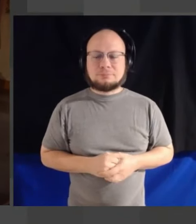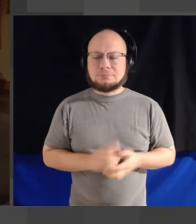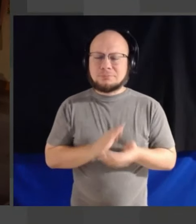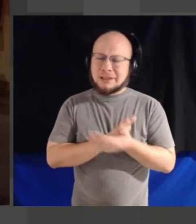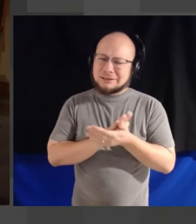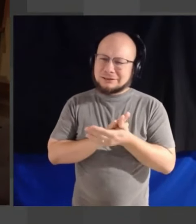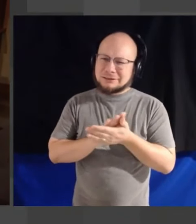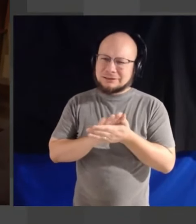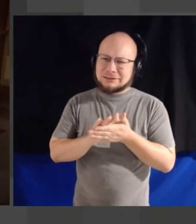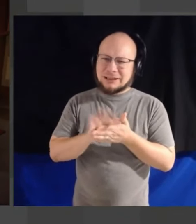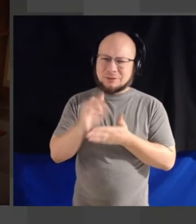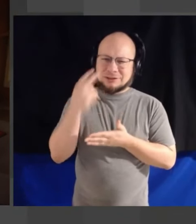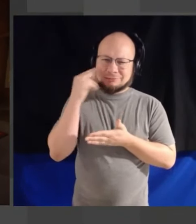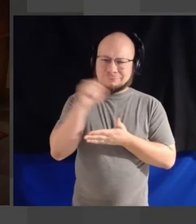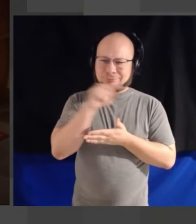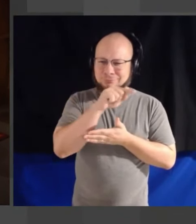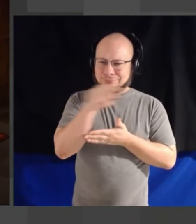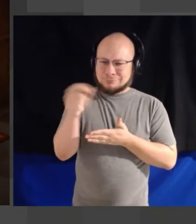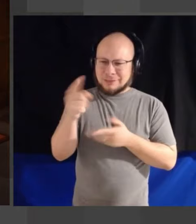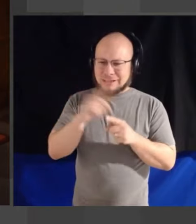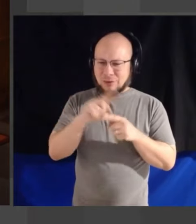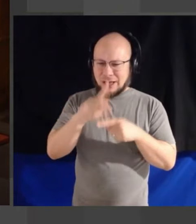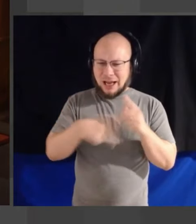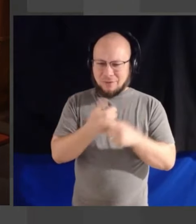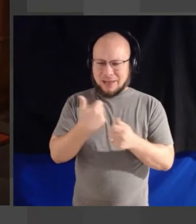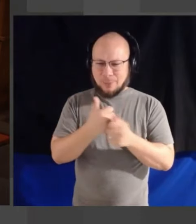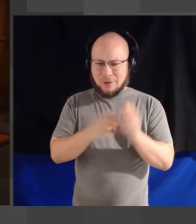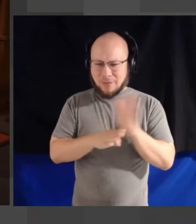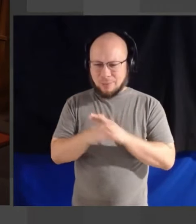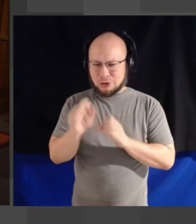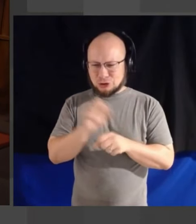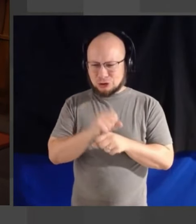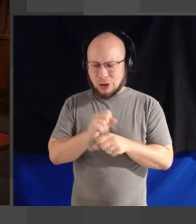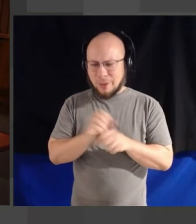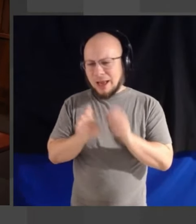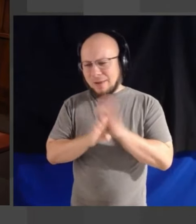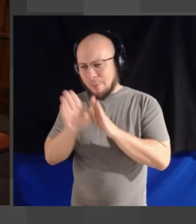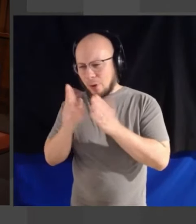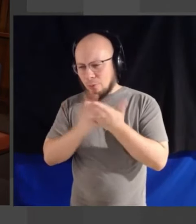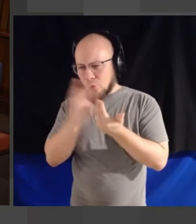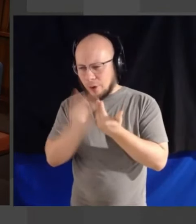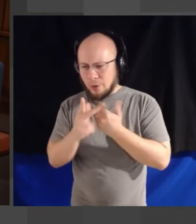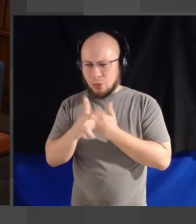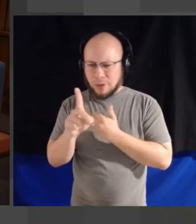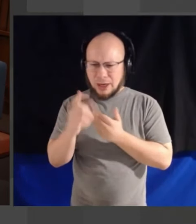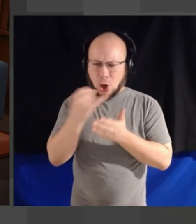IT'S SO LOVELY WHEN YOU CAN THINK ABOUT ALL OF THE DIFFERENT